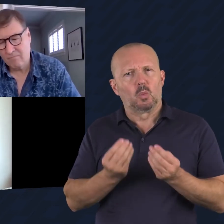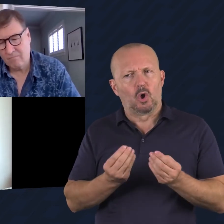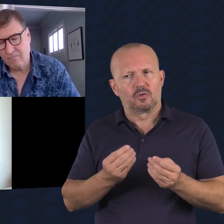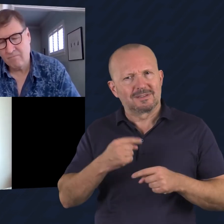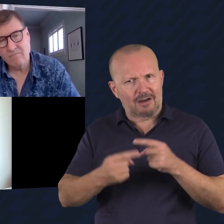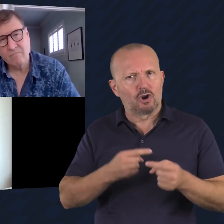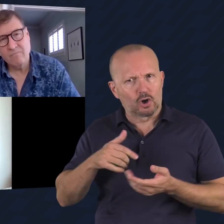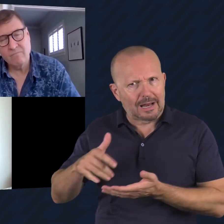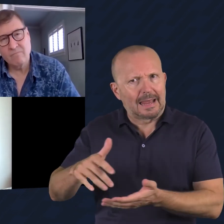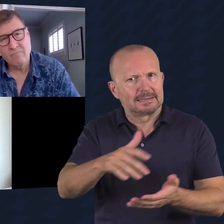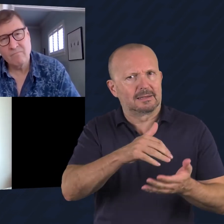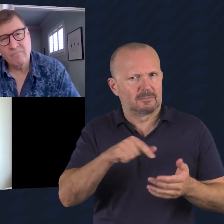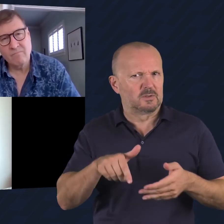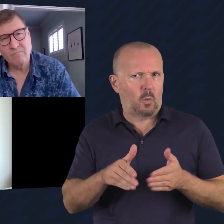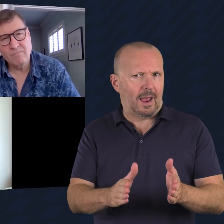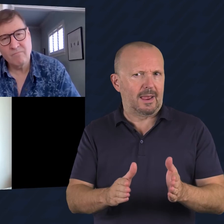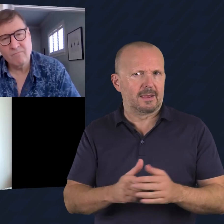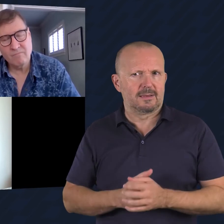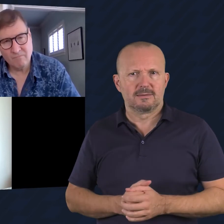which we will continue to collect in this way.